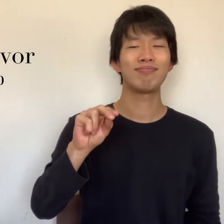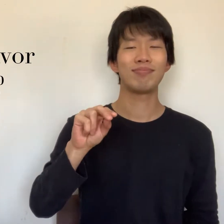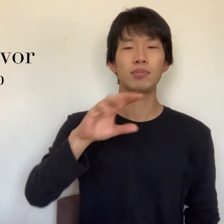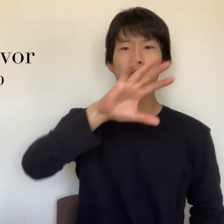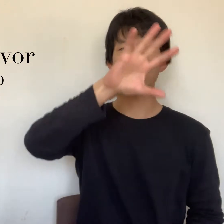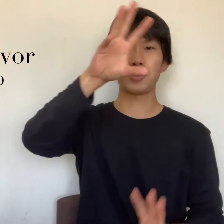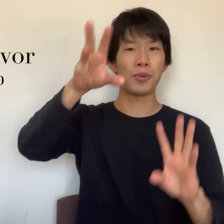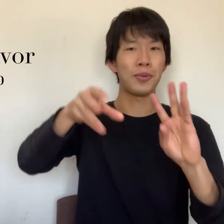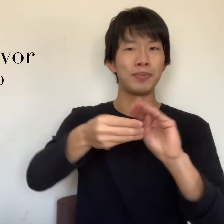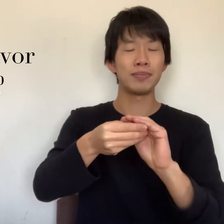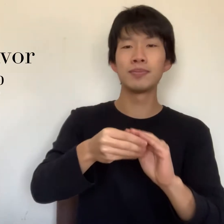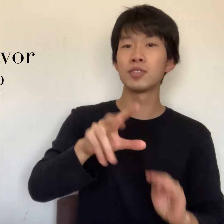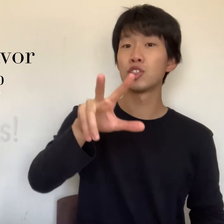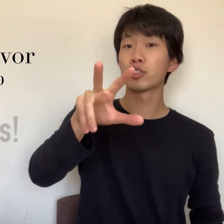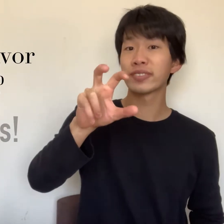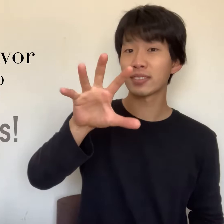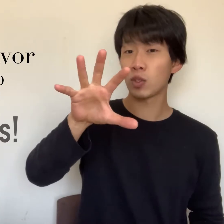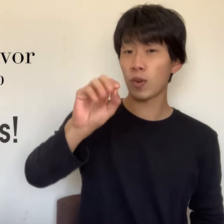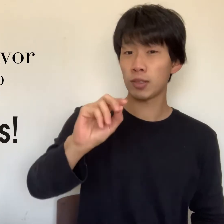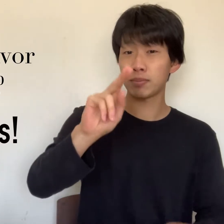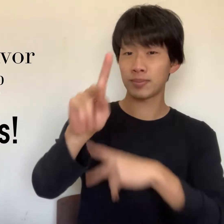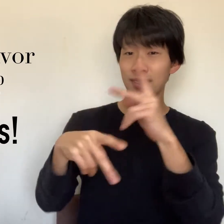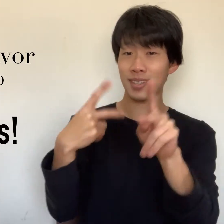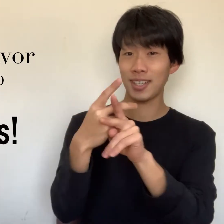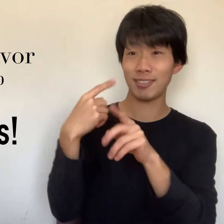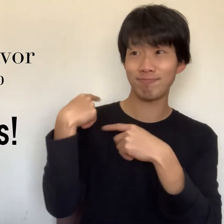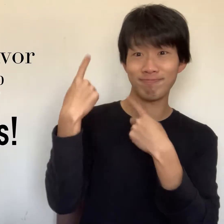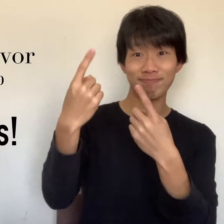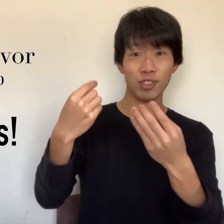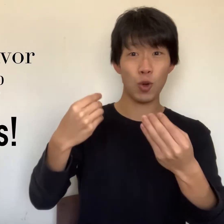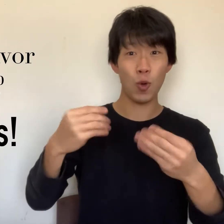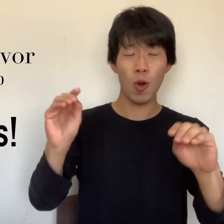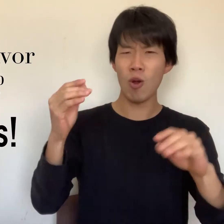No, no... 350 varieties of KitKat flavors have been sold!